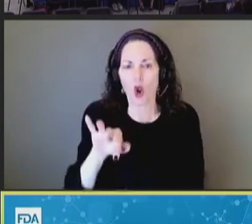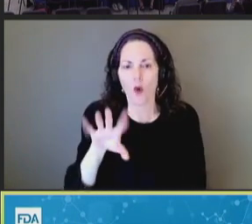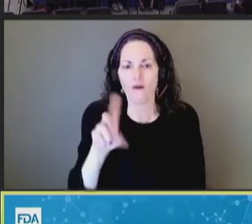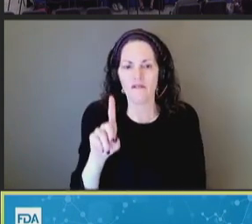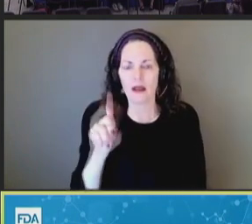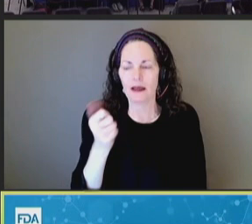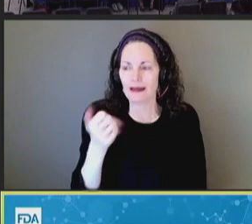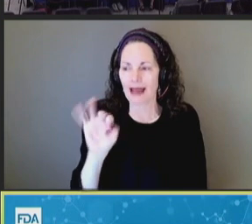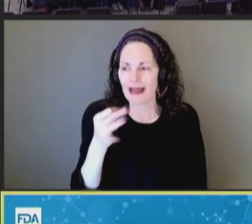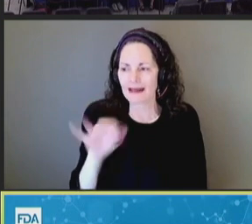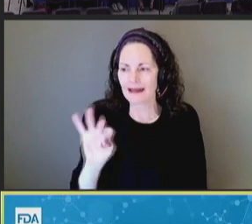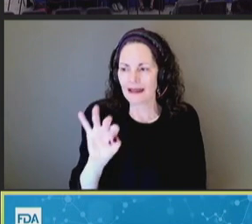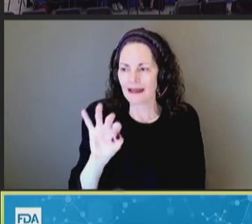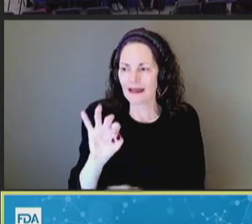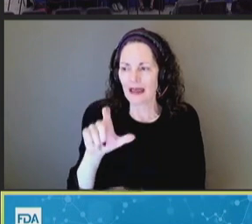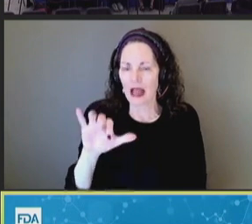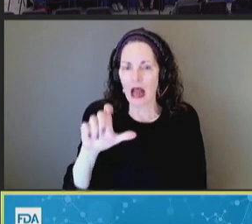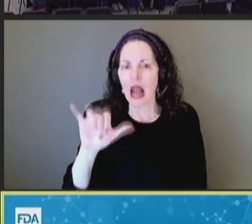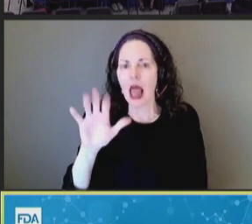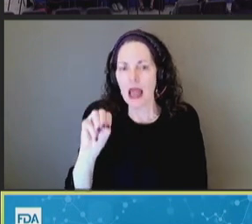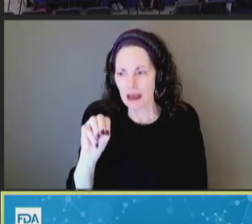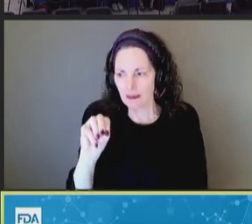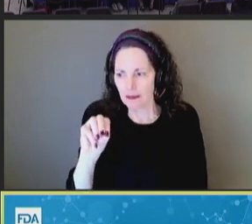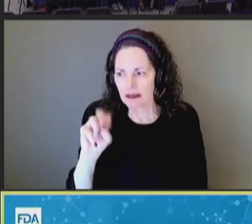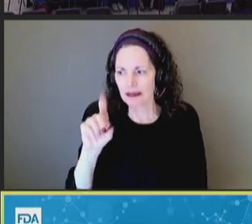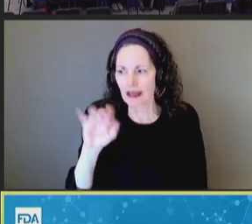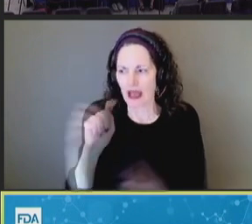information for timely evidence-based regulatory decision-making. And again,